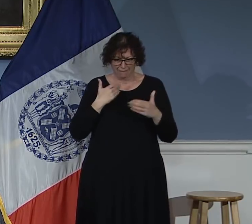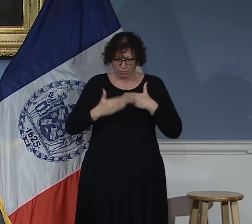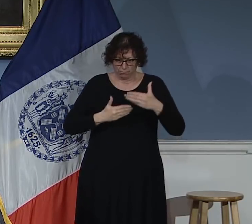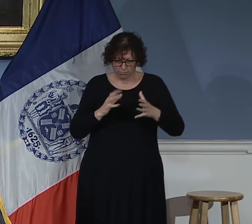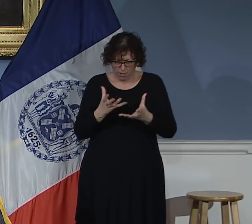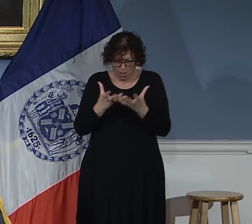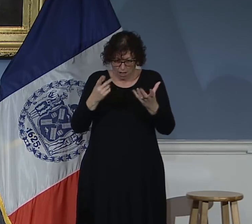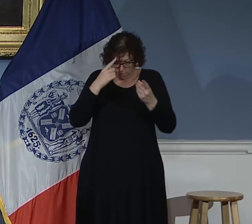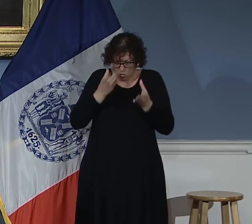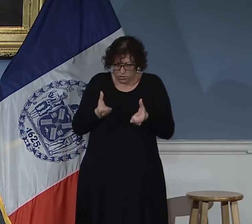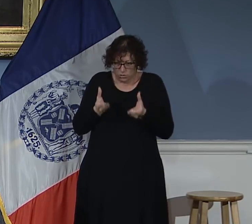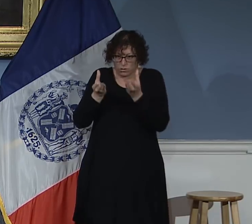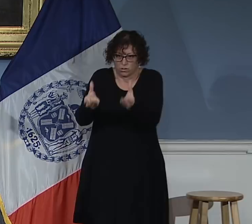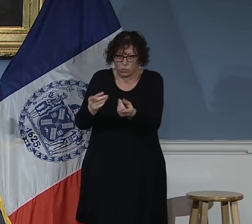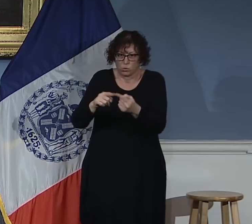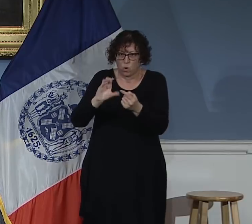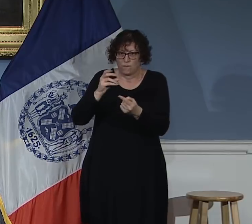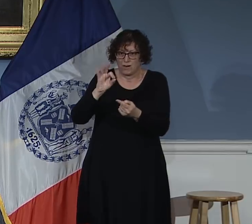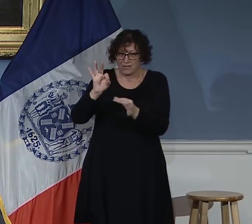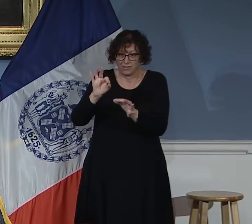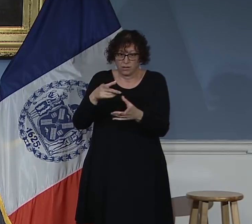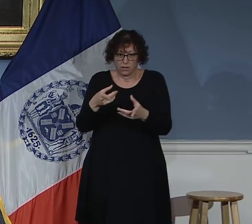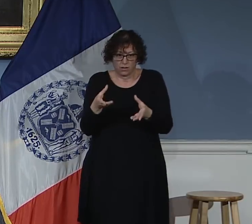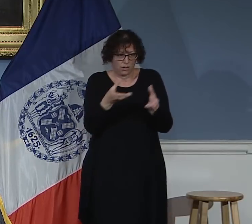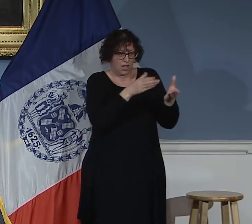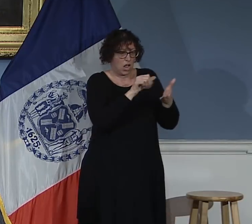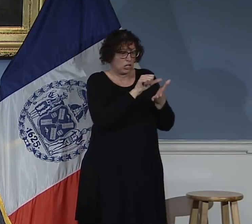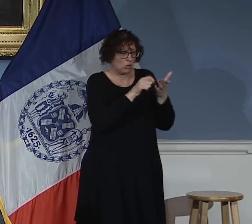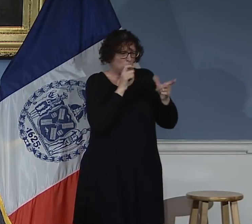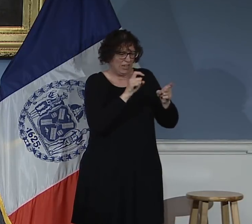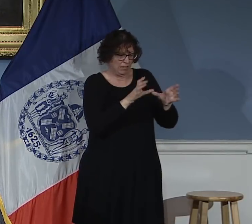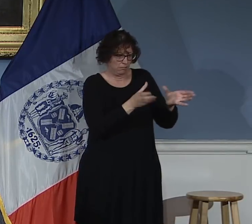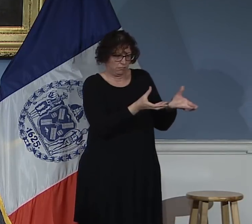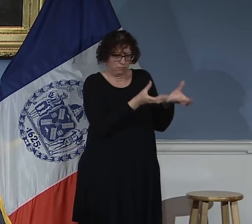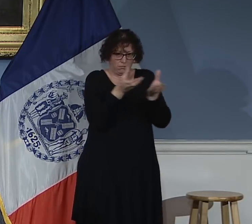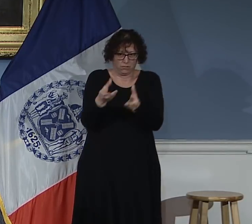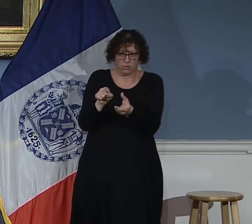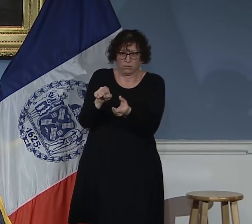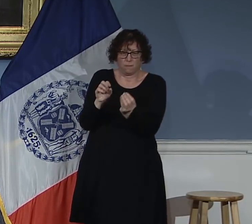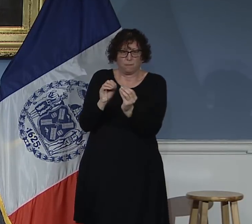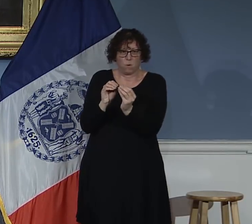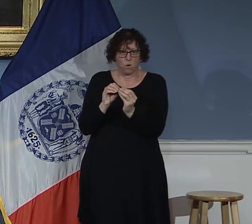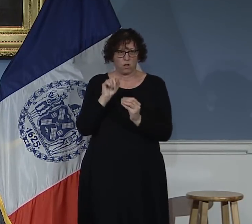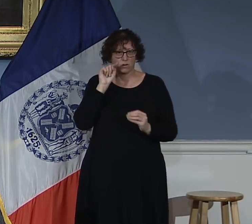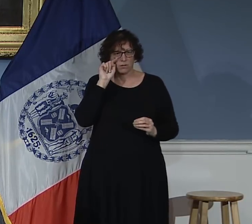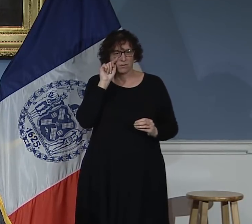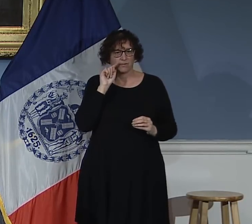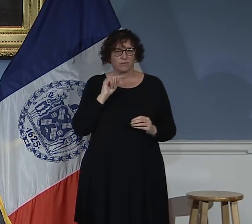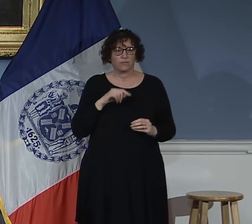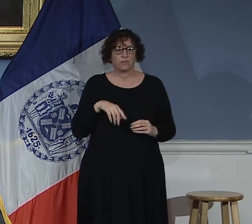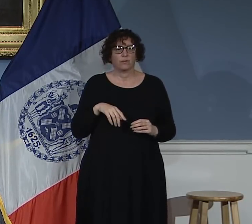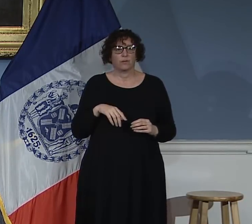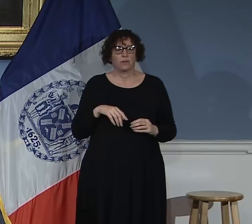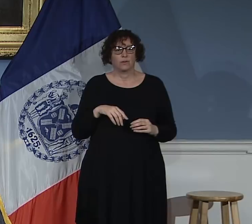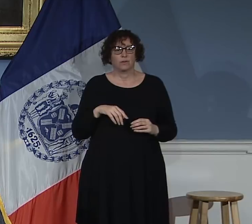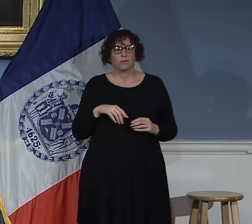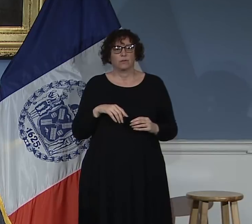HARDER. WE HAVE TO USE THESE TWO WEEKS TO BUIL DOU ATLL THE CAPACITY WE CAN INO HSTPIALS